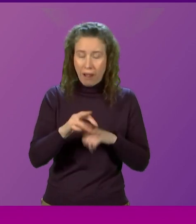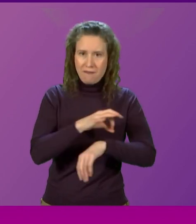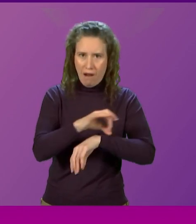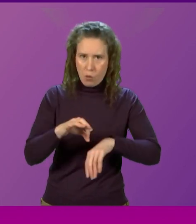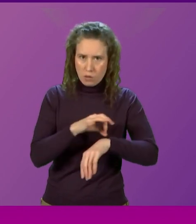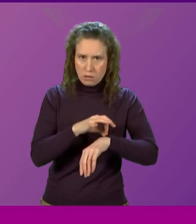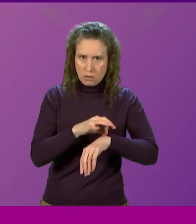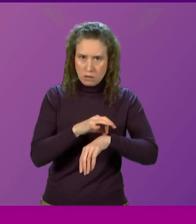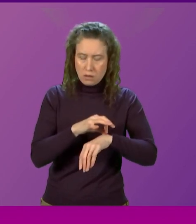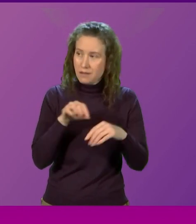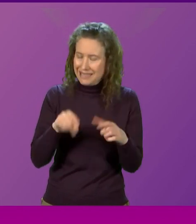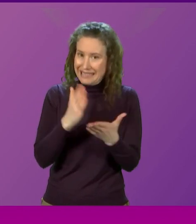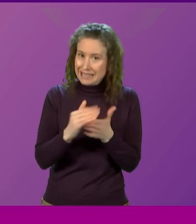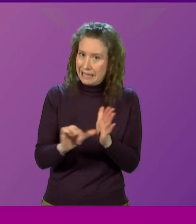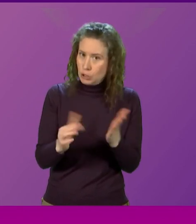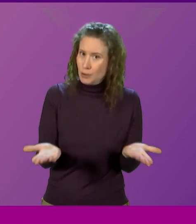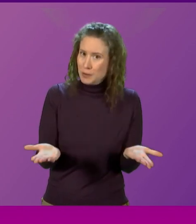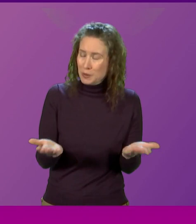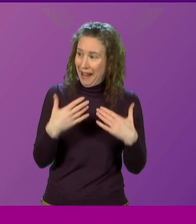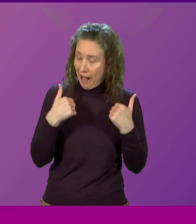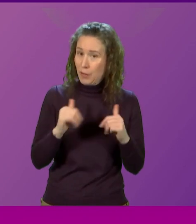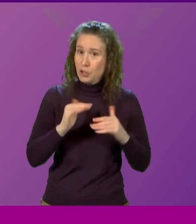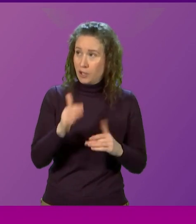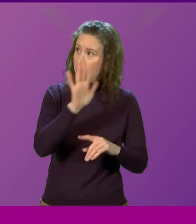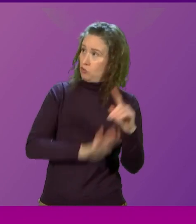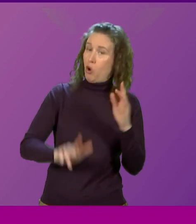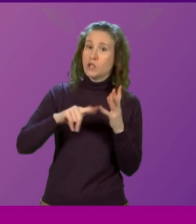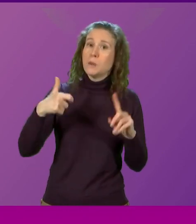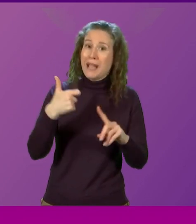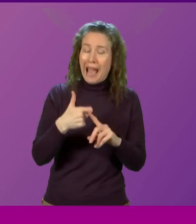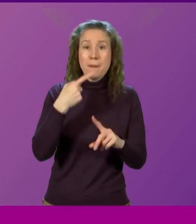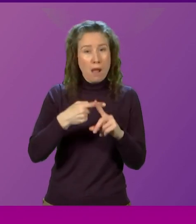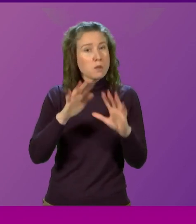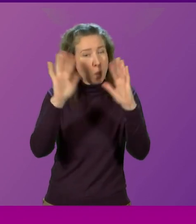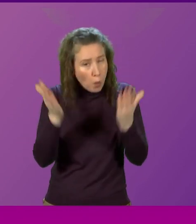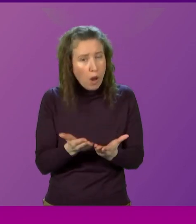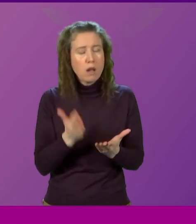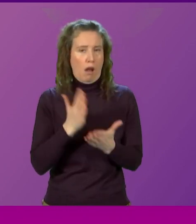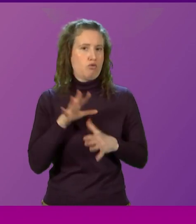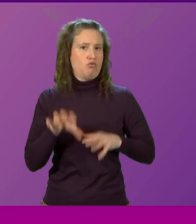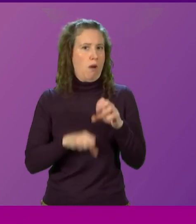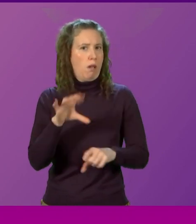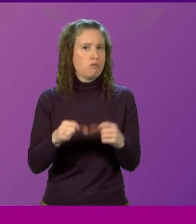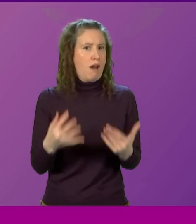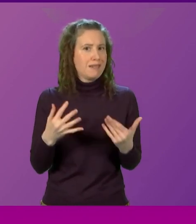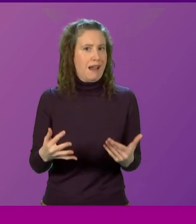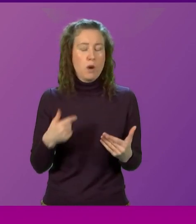more than 12 hours. Health services across the UK and in much of the world are facing similar issues right now.